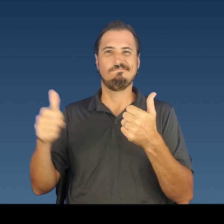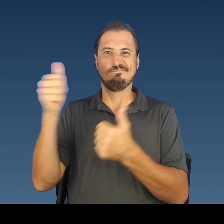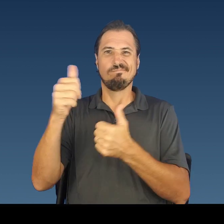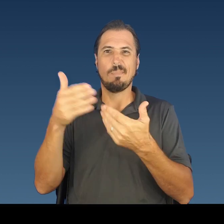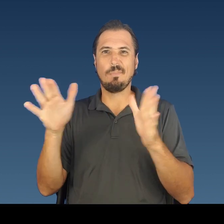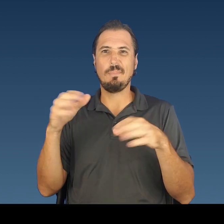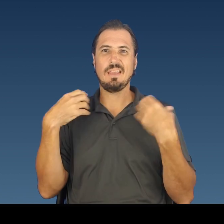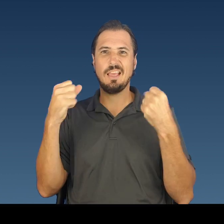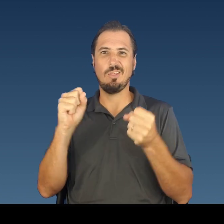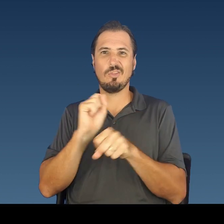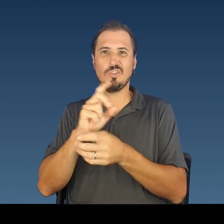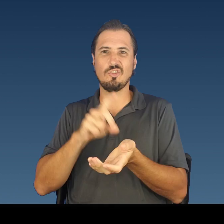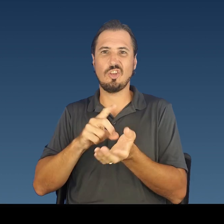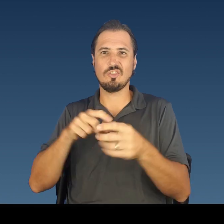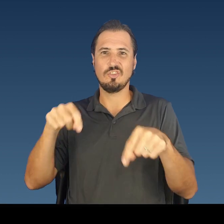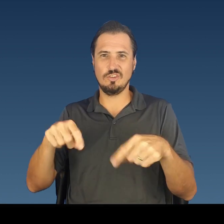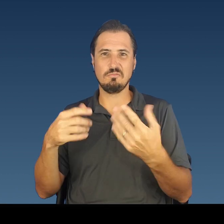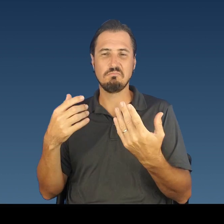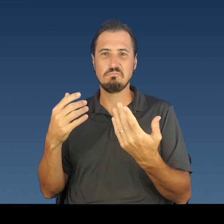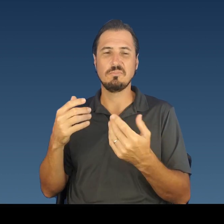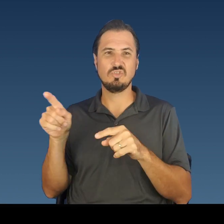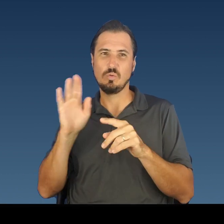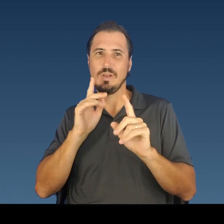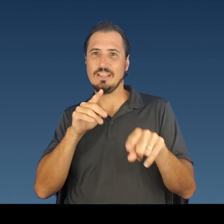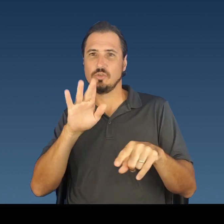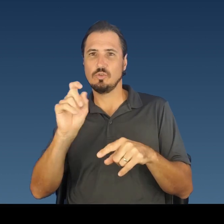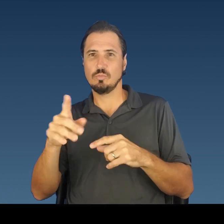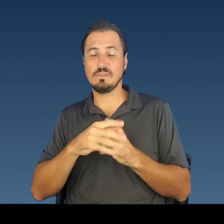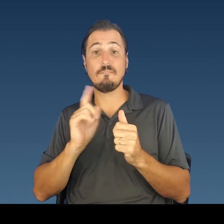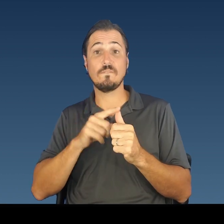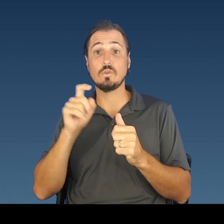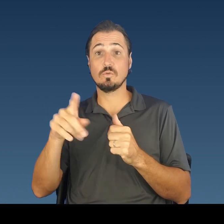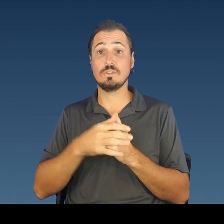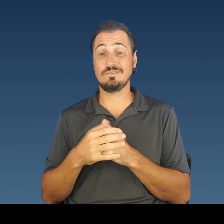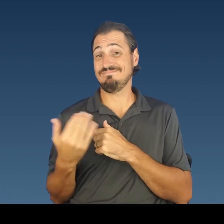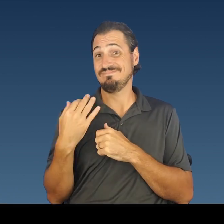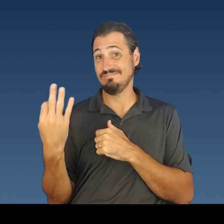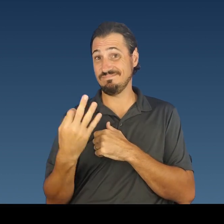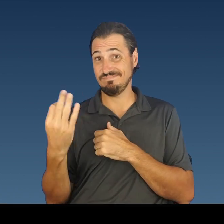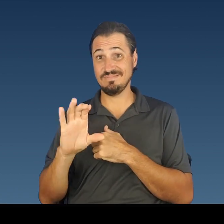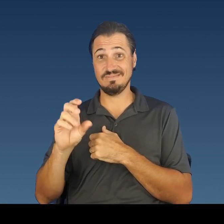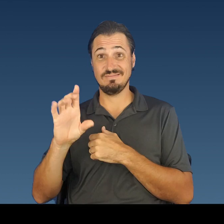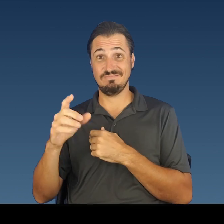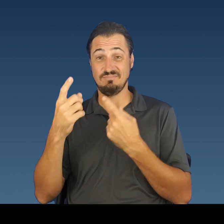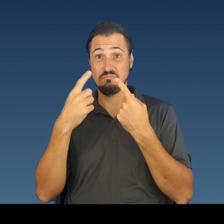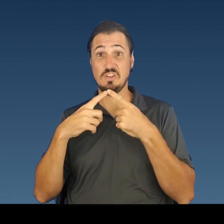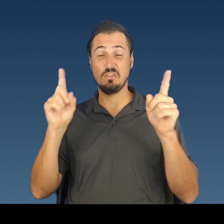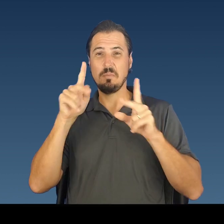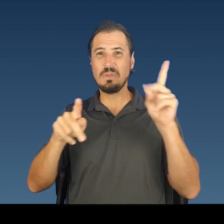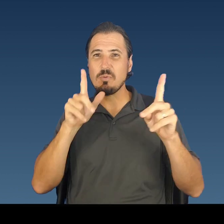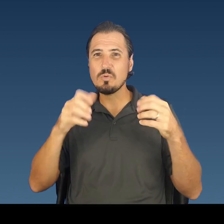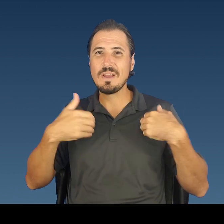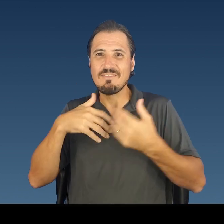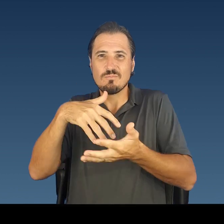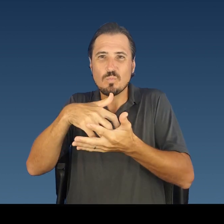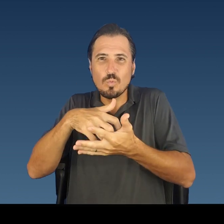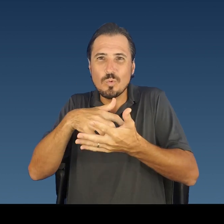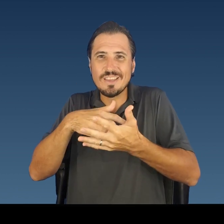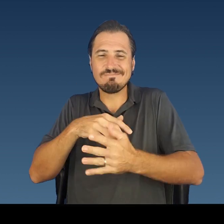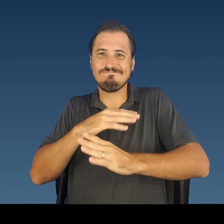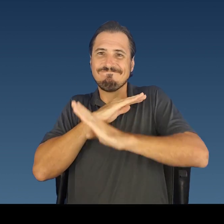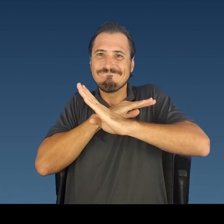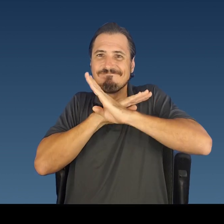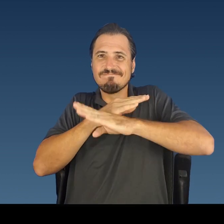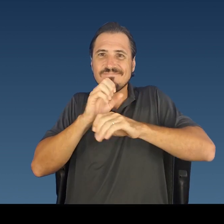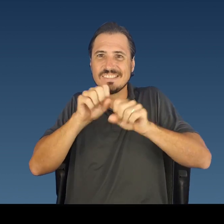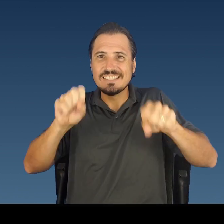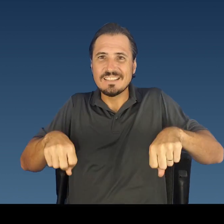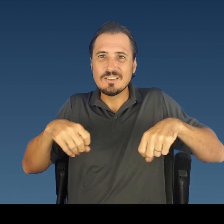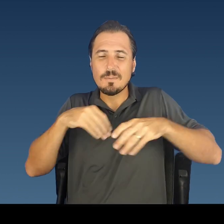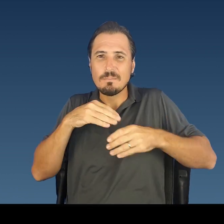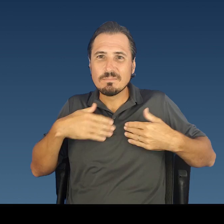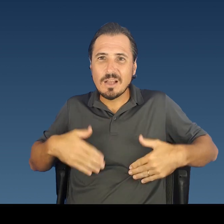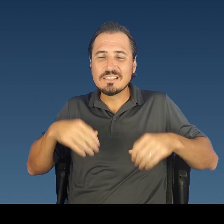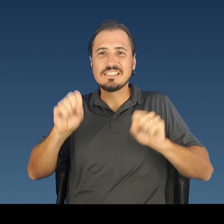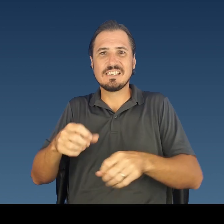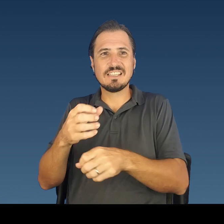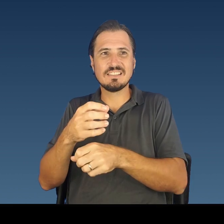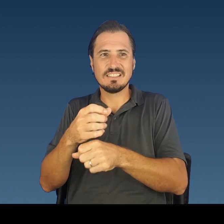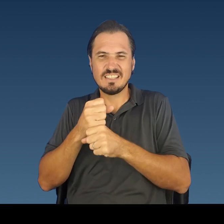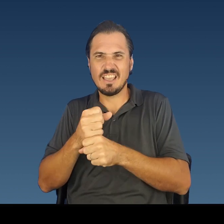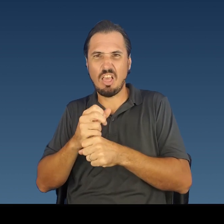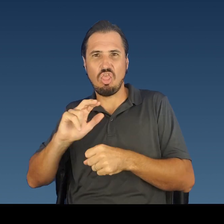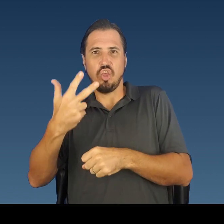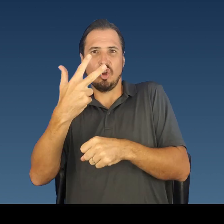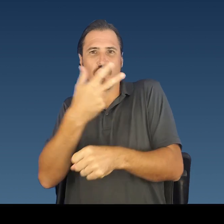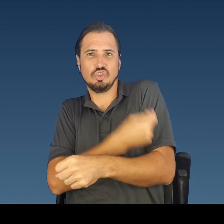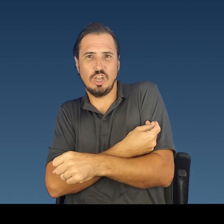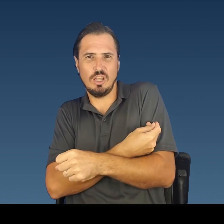First question – On Friday the CDC announced that “immunocompromised individuals” can get a third dose of vaccine. Who does this apply to?